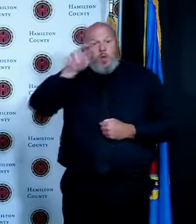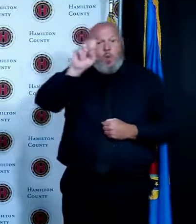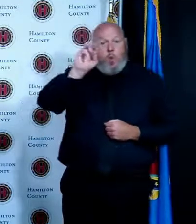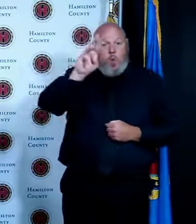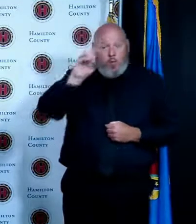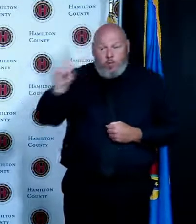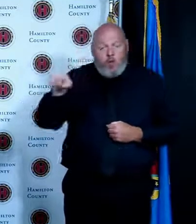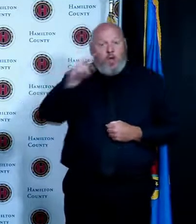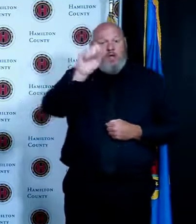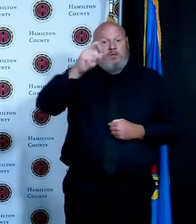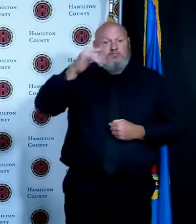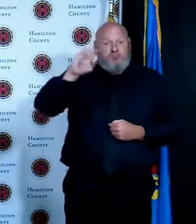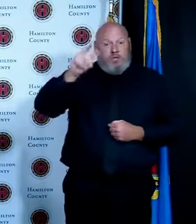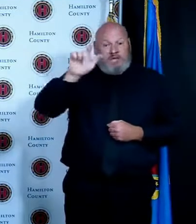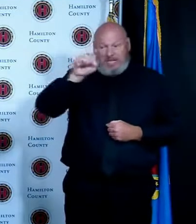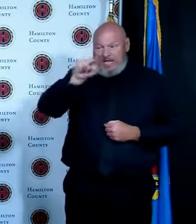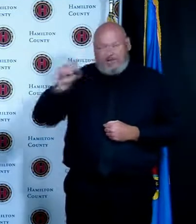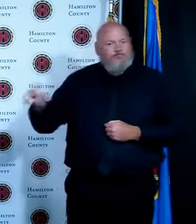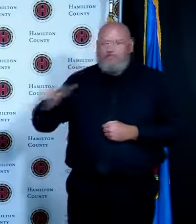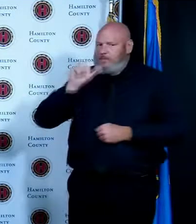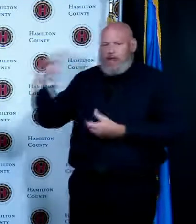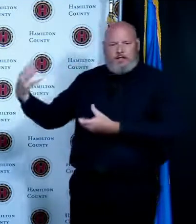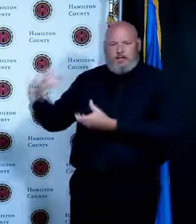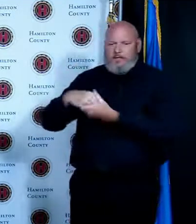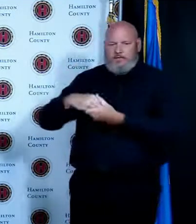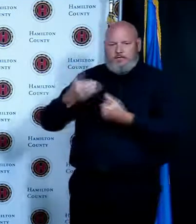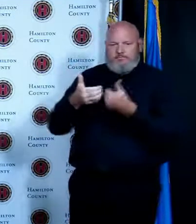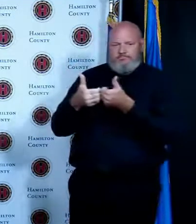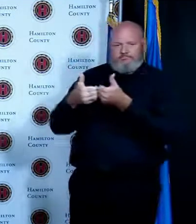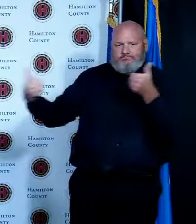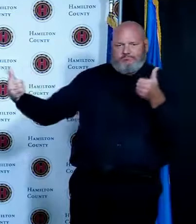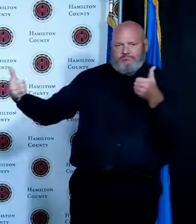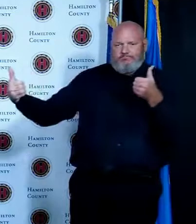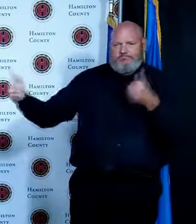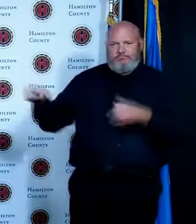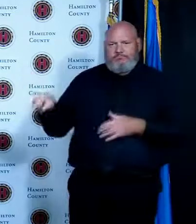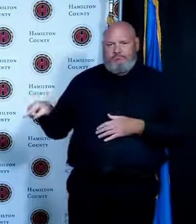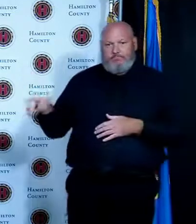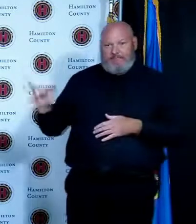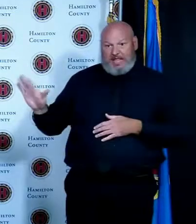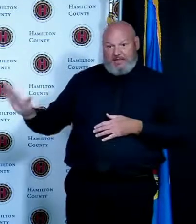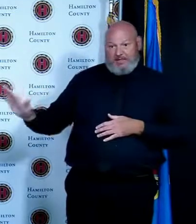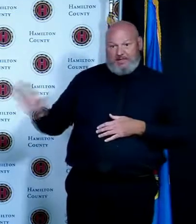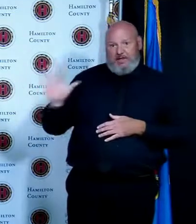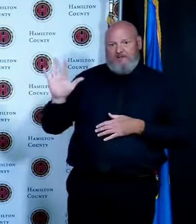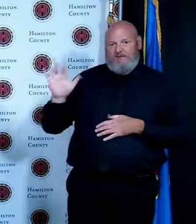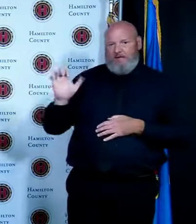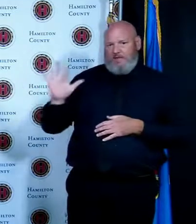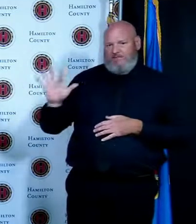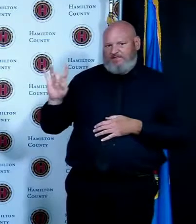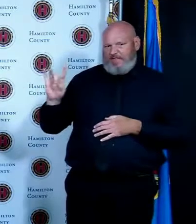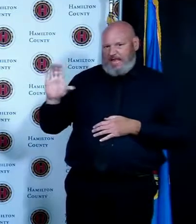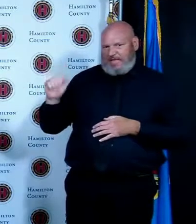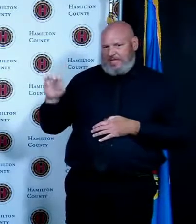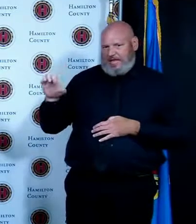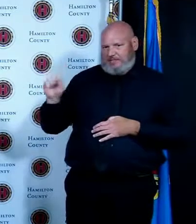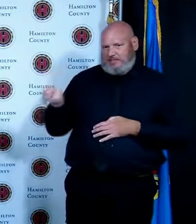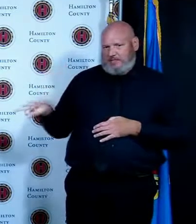of which 733 individuals have recovered so that's that's always great news to be able to share um I want to touch base on a couple